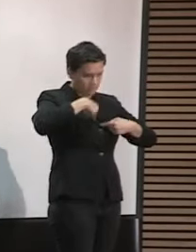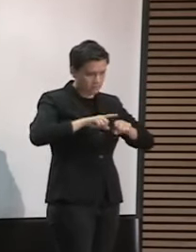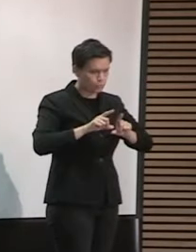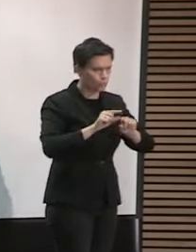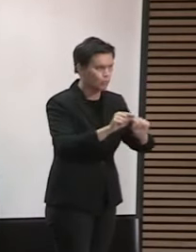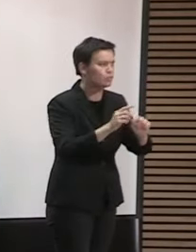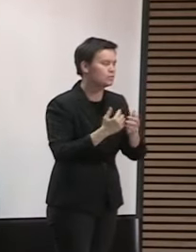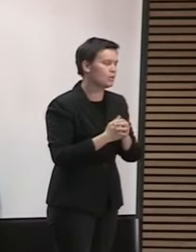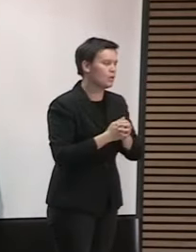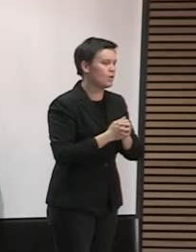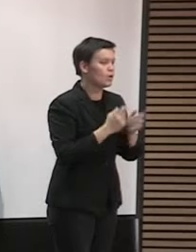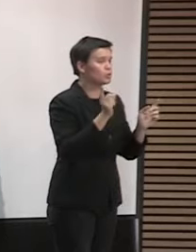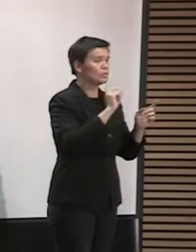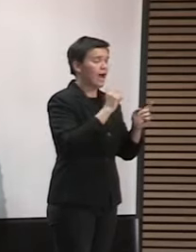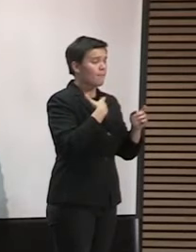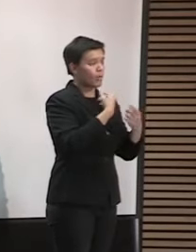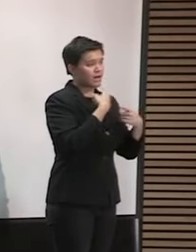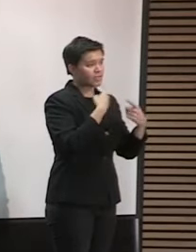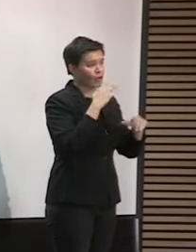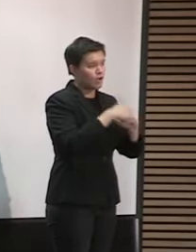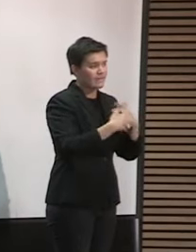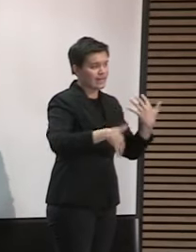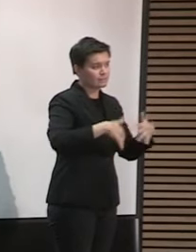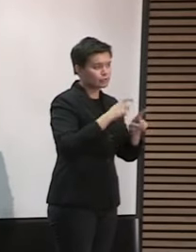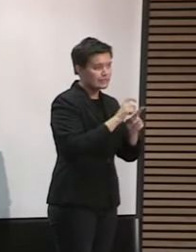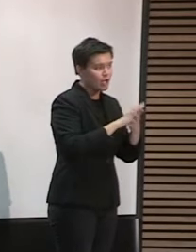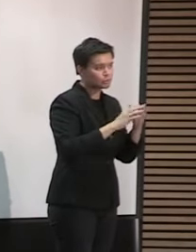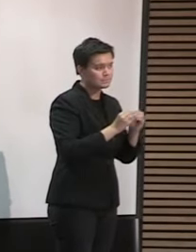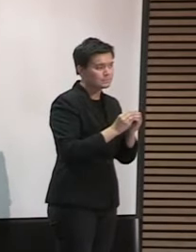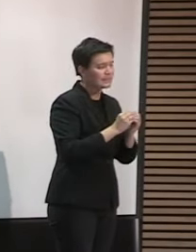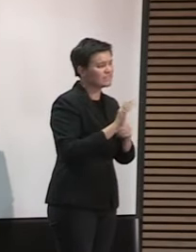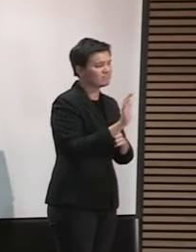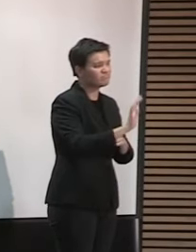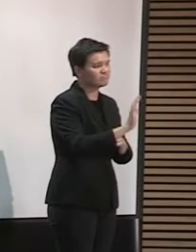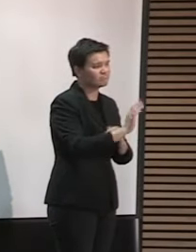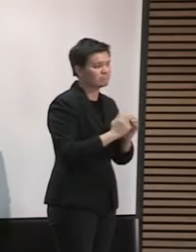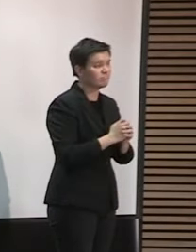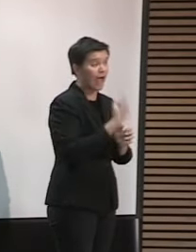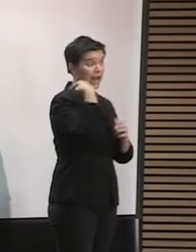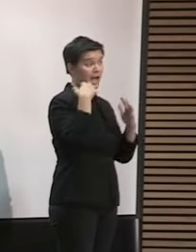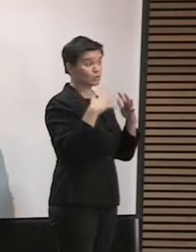We've got... We're quite confident of our testing regime when people get to New